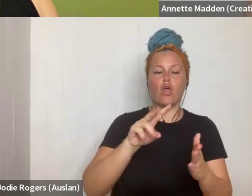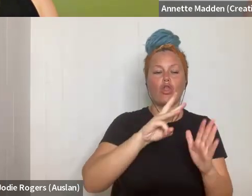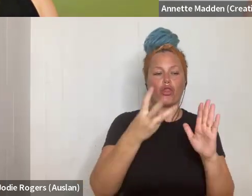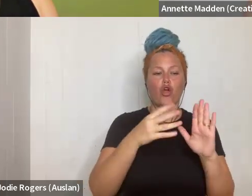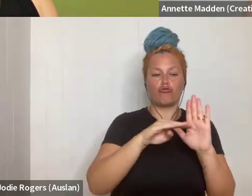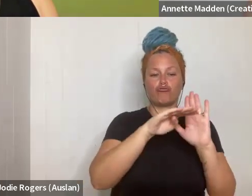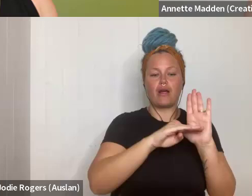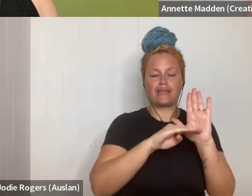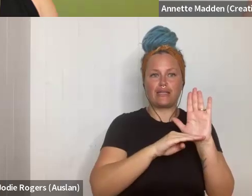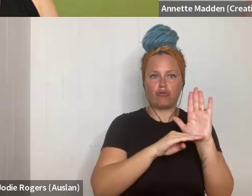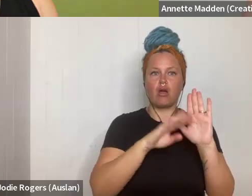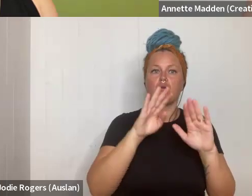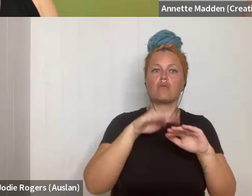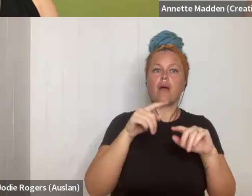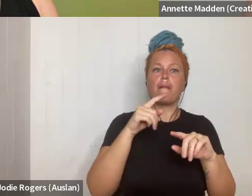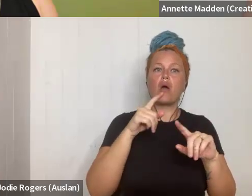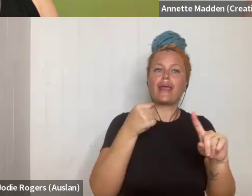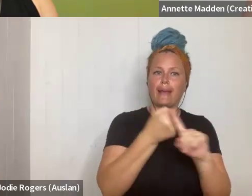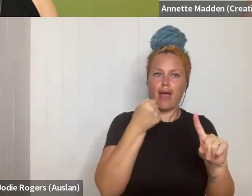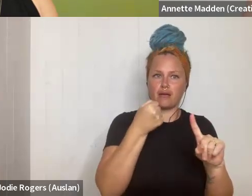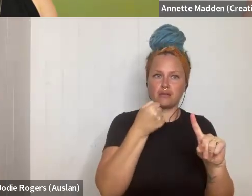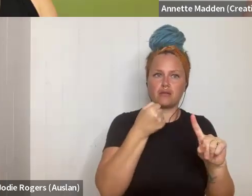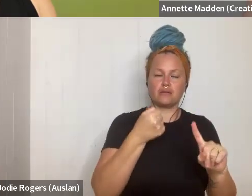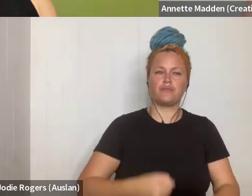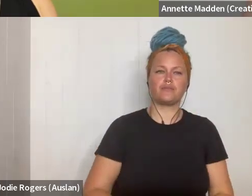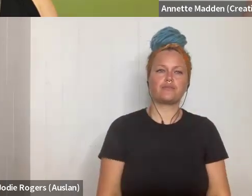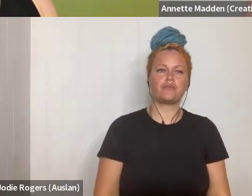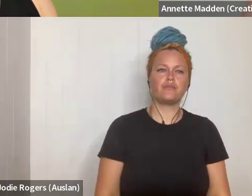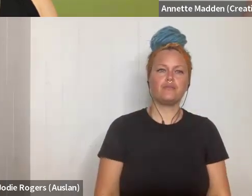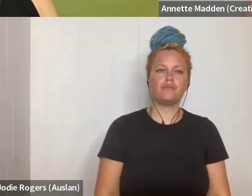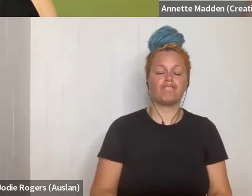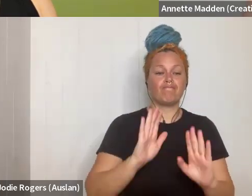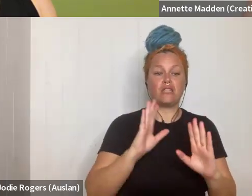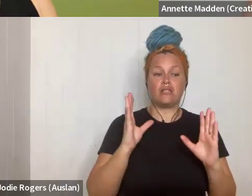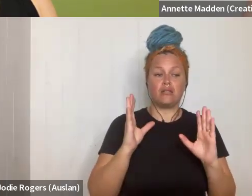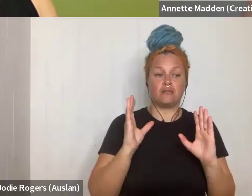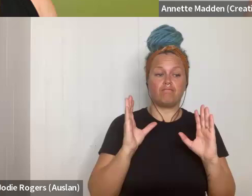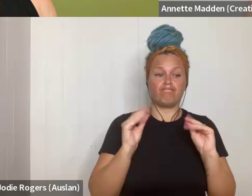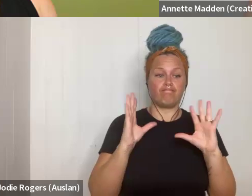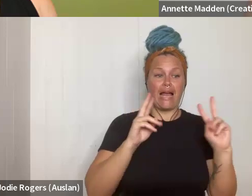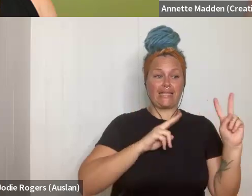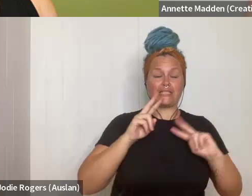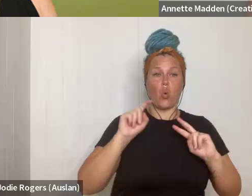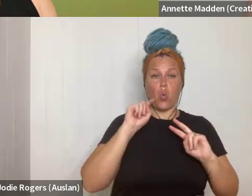That's great. So the third criteria is around impact.